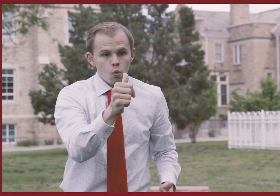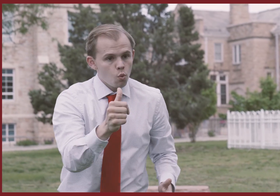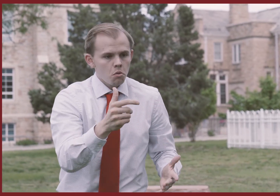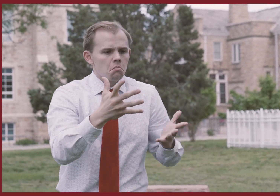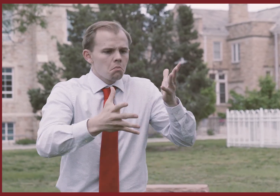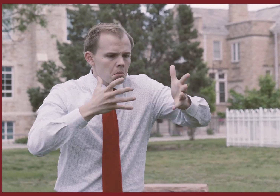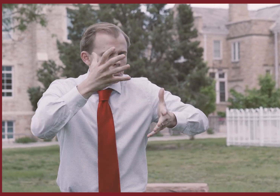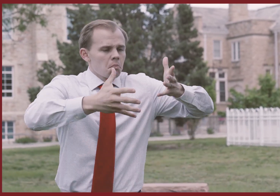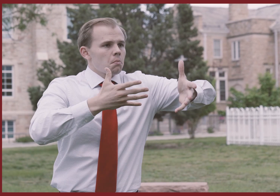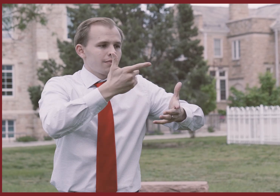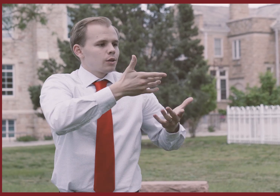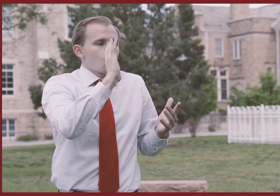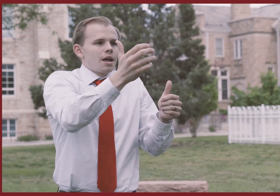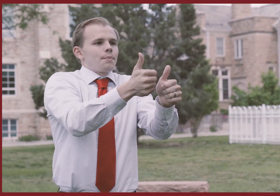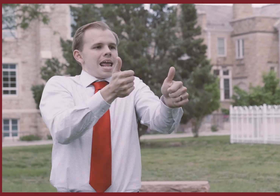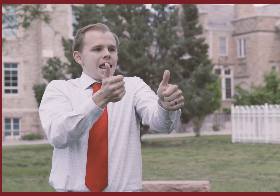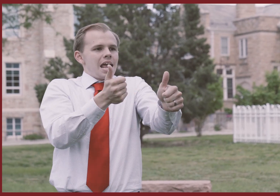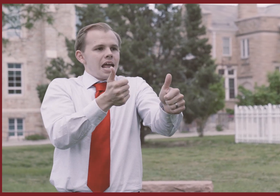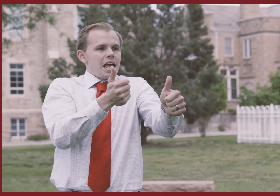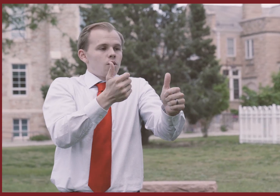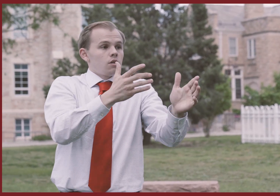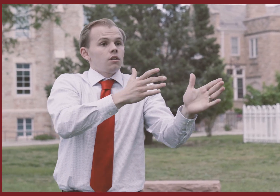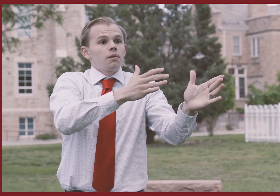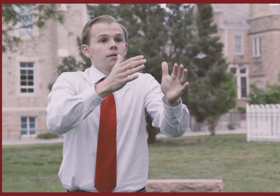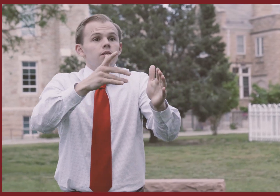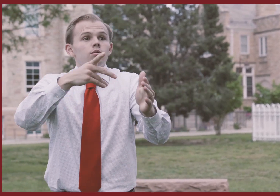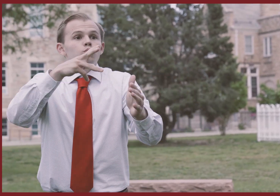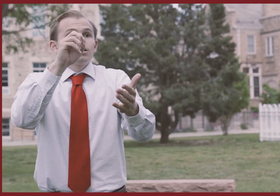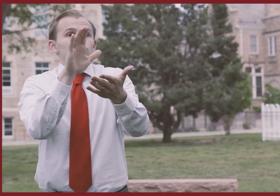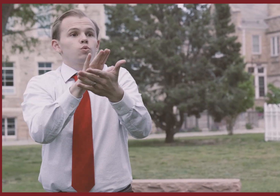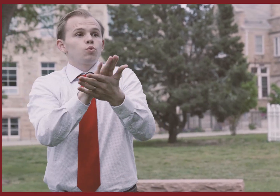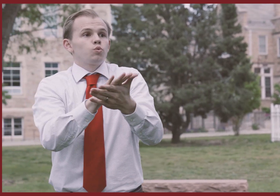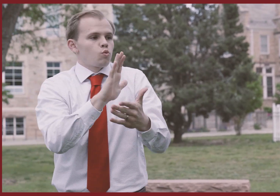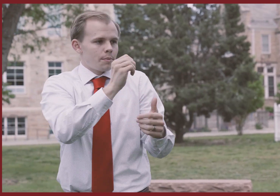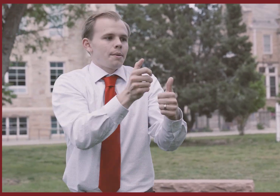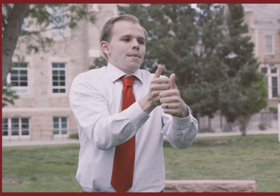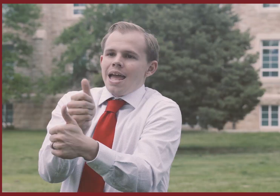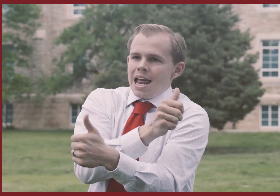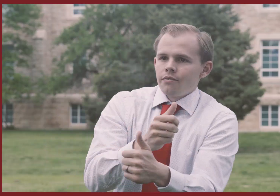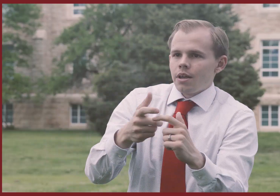Because if you don't, you know, if you don't gesture, if you don't do this, they're going to get behind and then they go to preschool and they're going to be